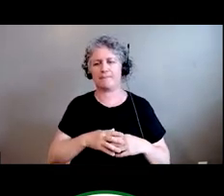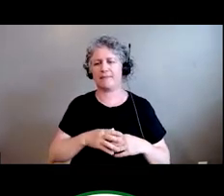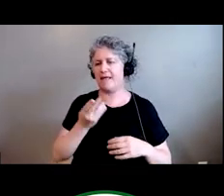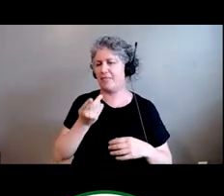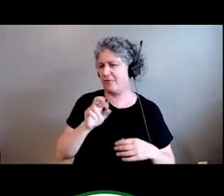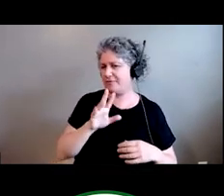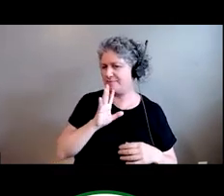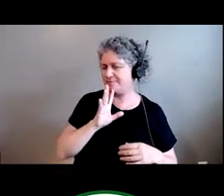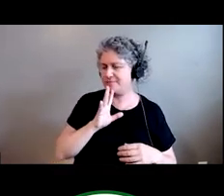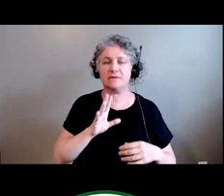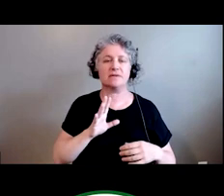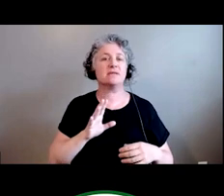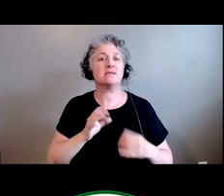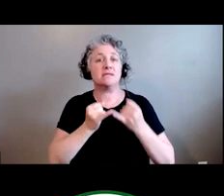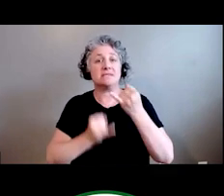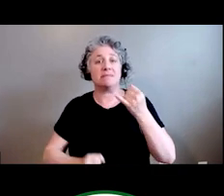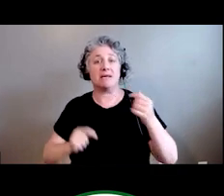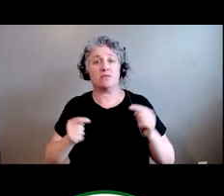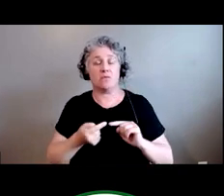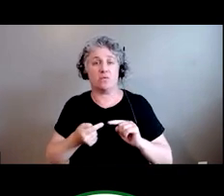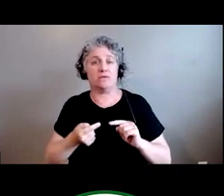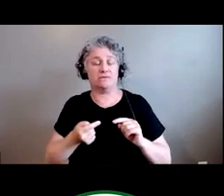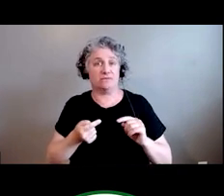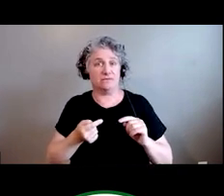Many of our staff have disabilities and we have been working with communities and governments